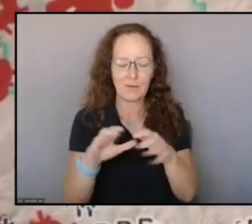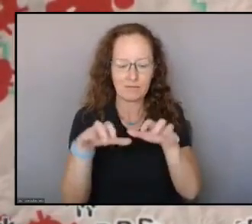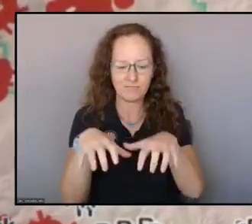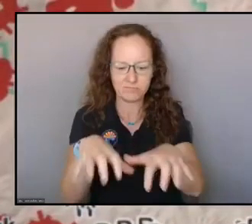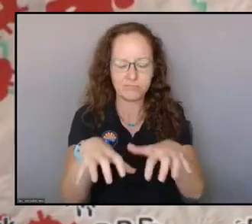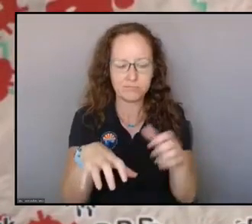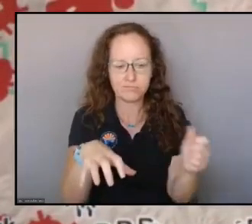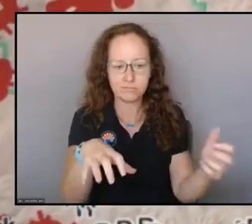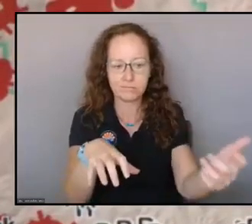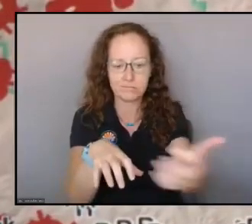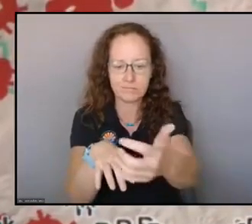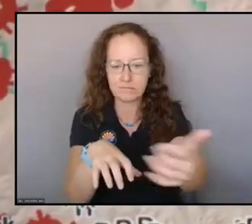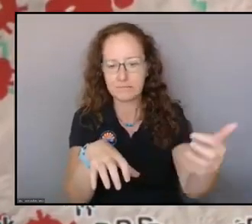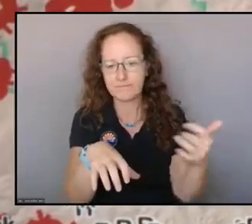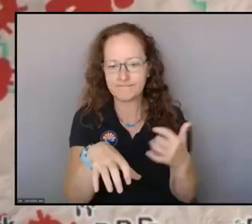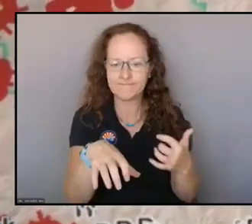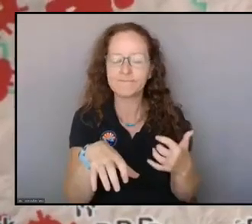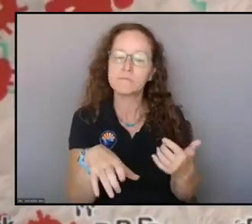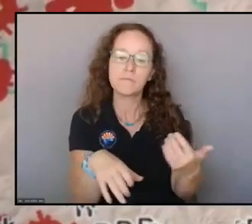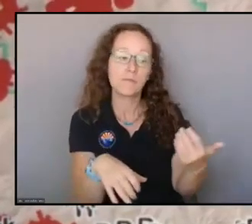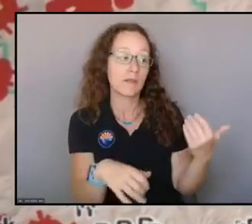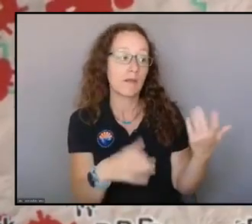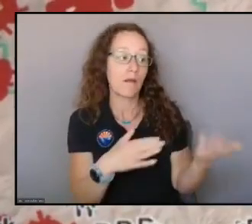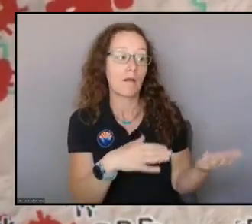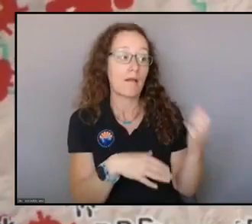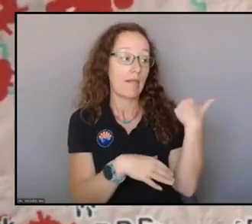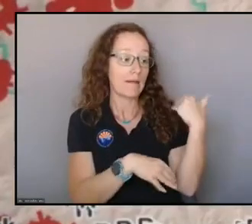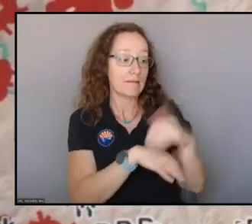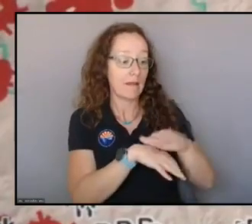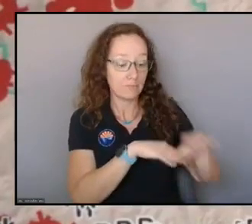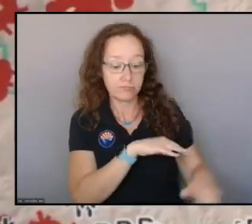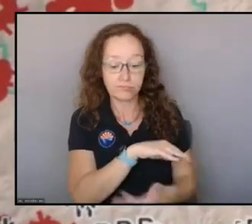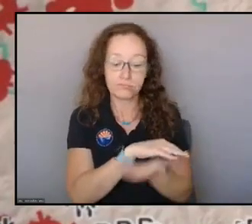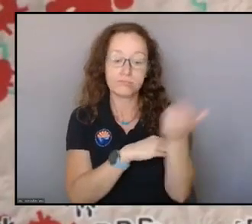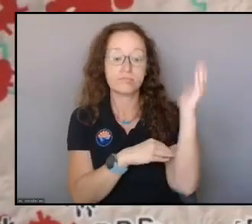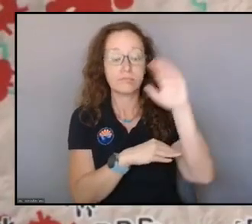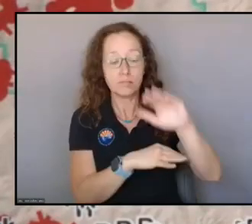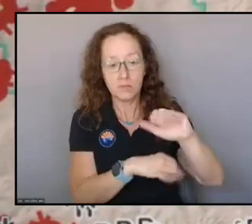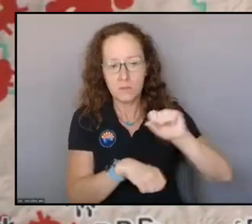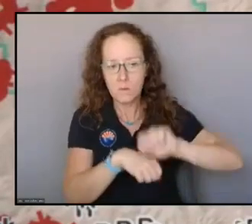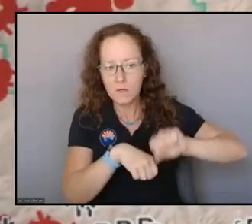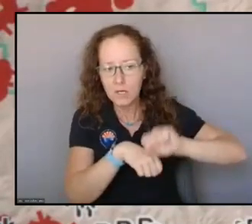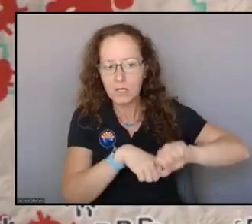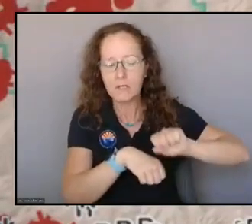TODAY WE HAVE SPENT CONSIDERABLE EFFORT LAST NIGHT IN THERE WORKING TO SECURE THE AREA AROUND SOME STRUCTURES